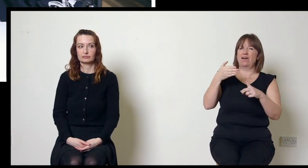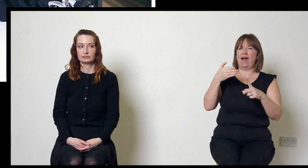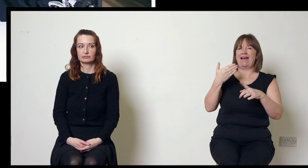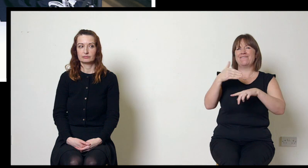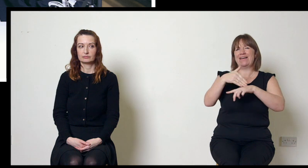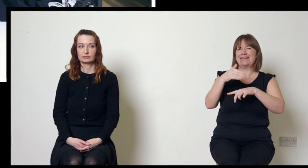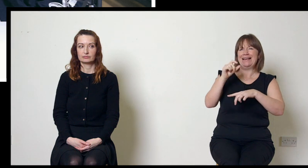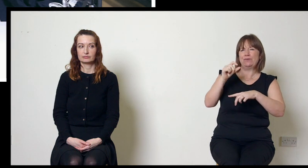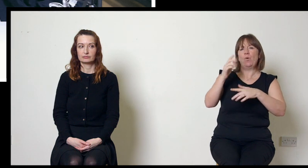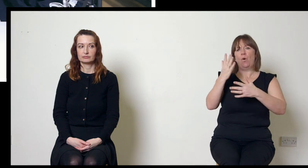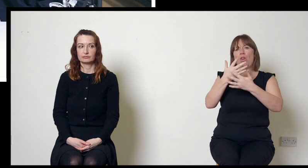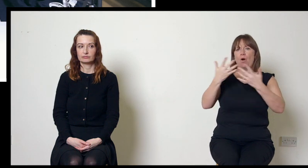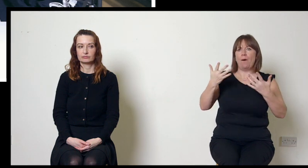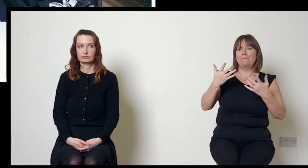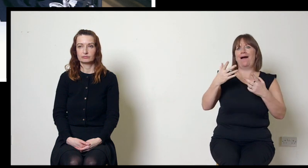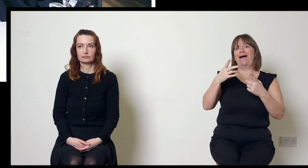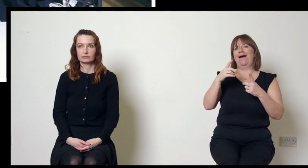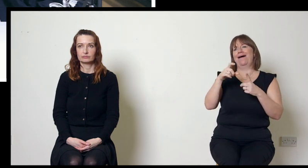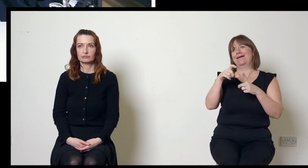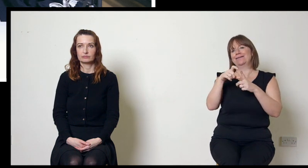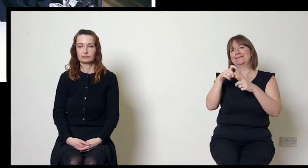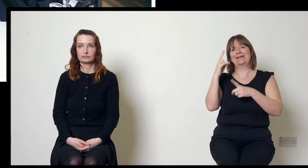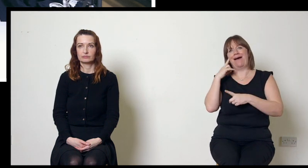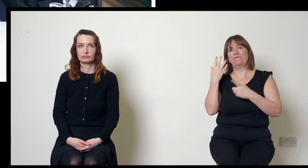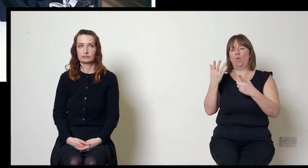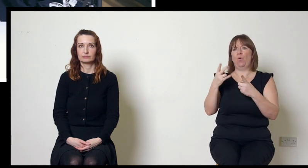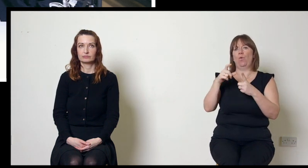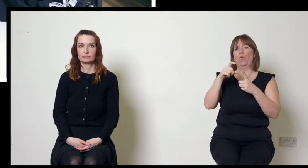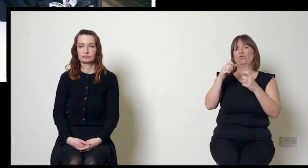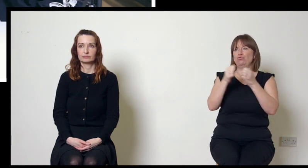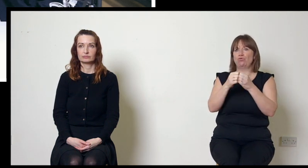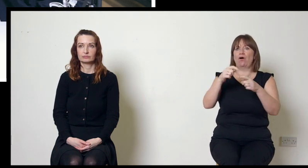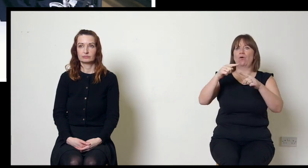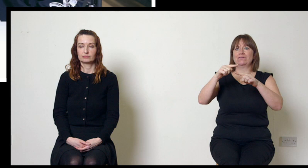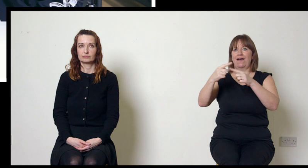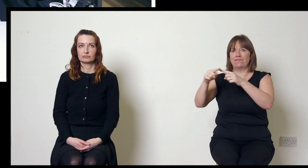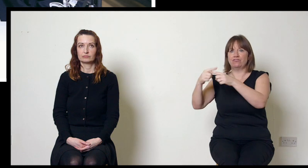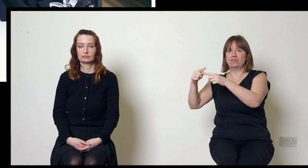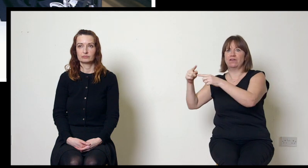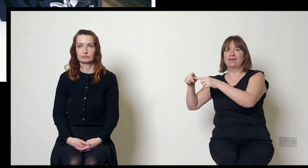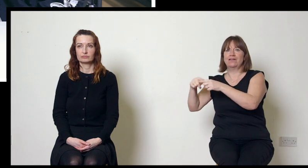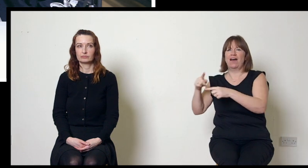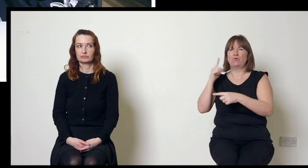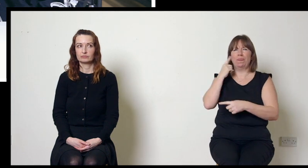a little or a lot by a disability or being deaf or neurodivergent. In fact, I don't even think neurodivergence came into it at that point.